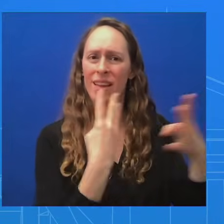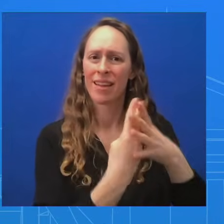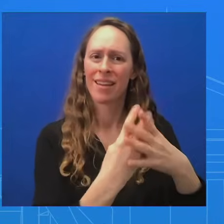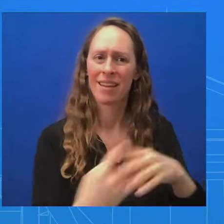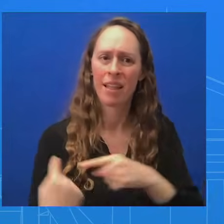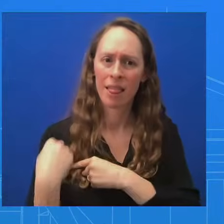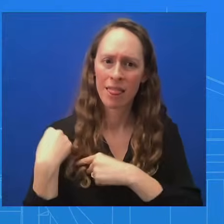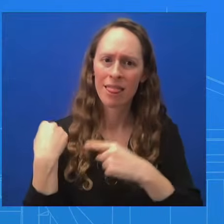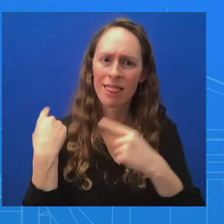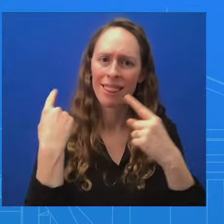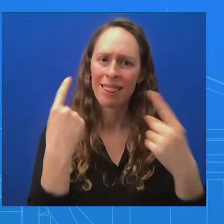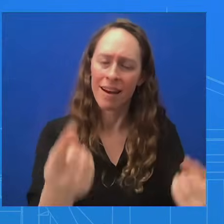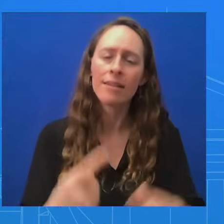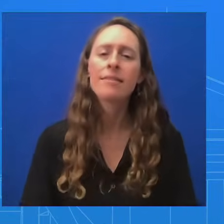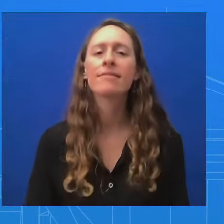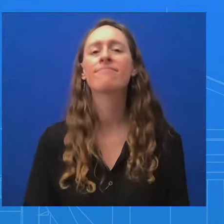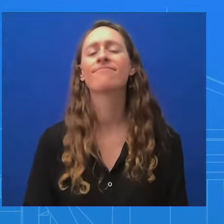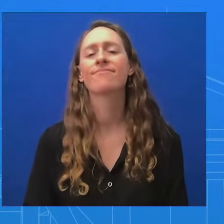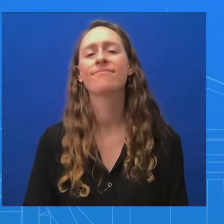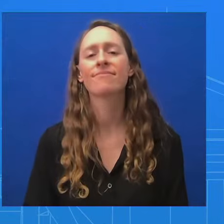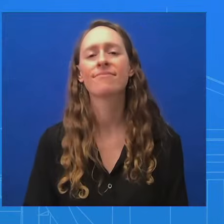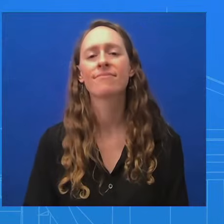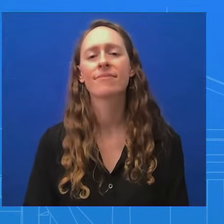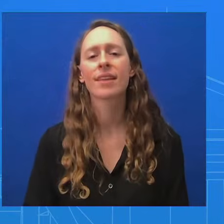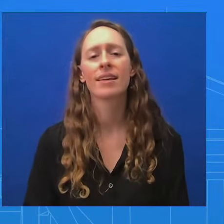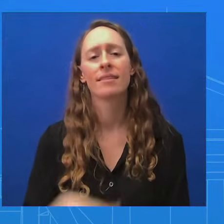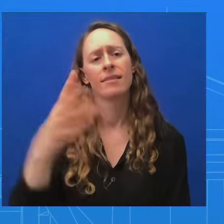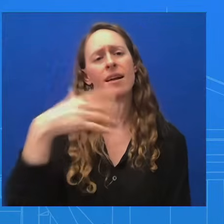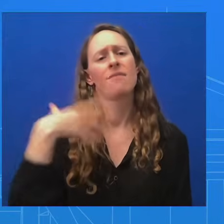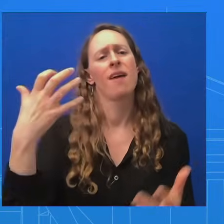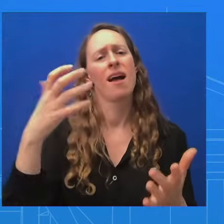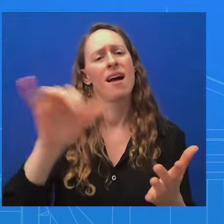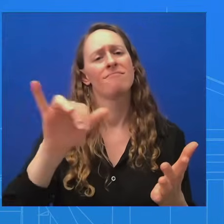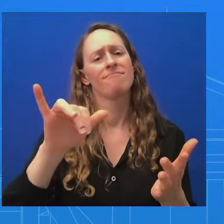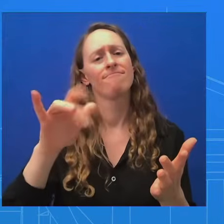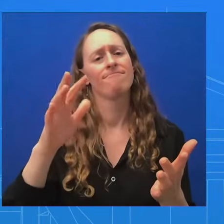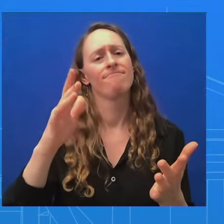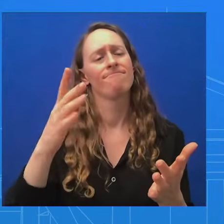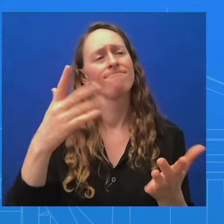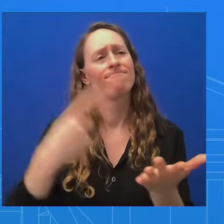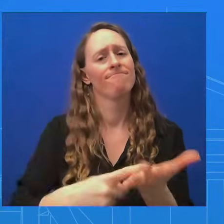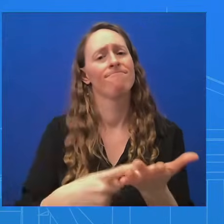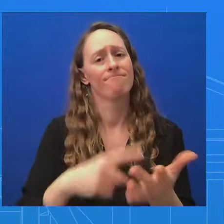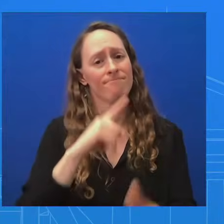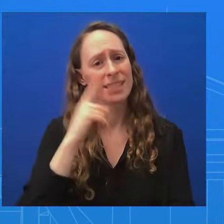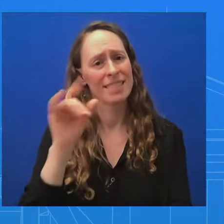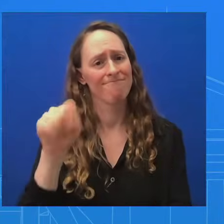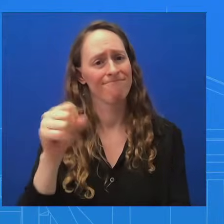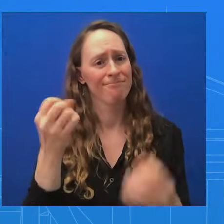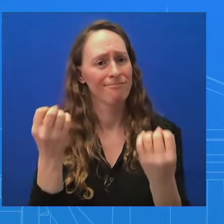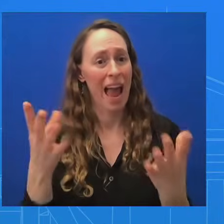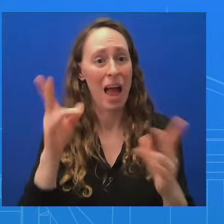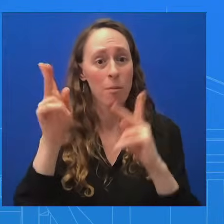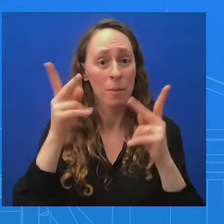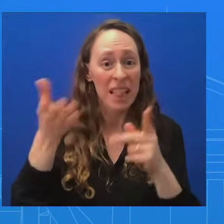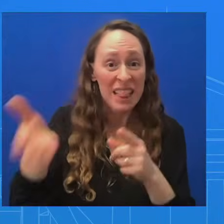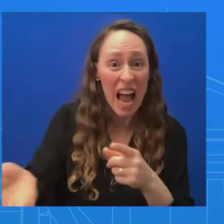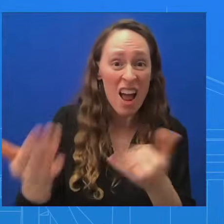that there's a lot of people in the region, including our Israeli counterparts, that are -- that are working on this. Ms. Jean-Pierre: All right, I'm trying get as many people as we can. Go ahead, Janne.